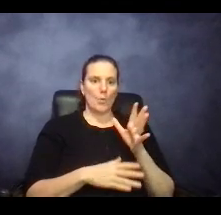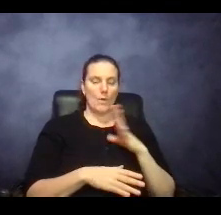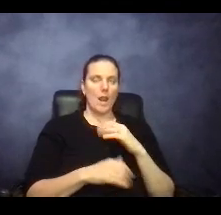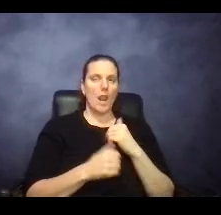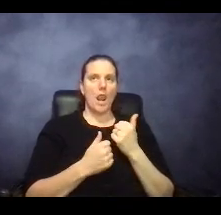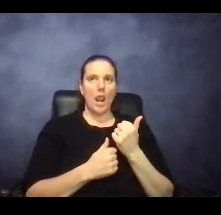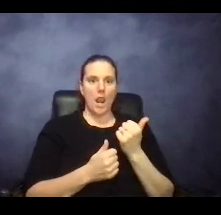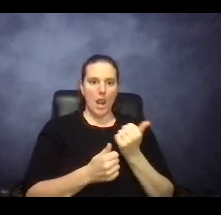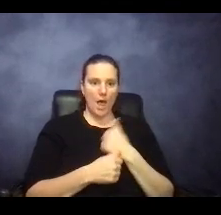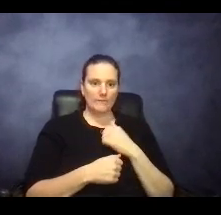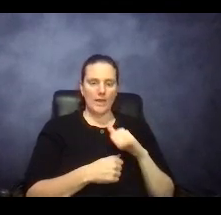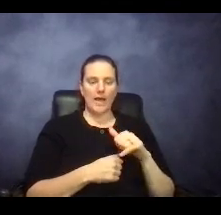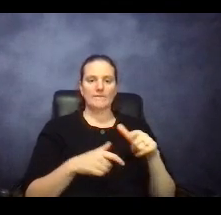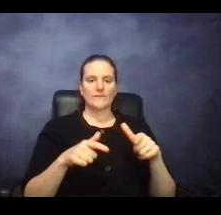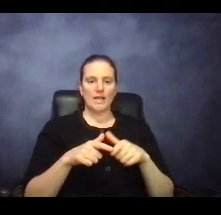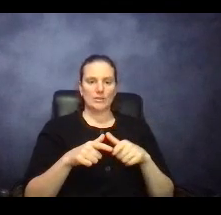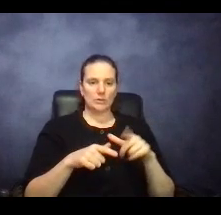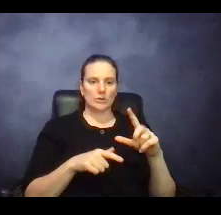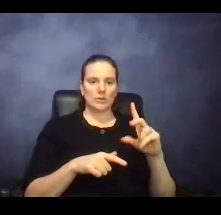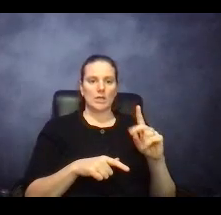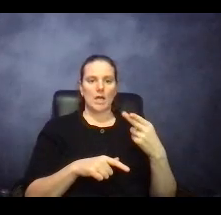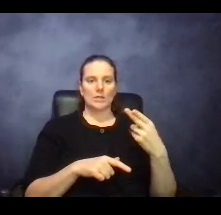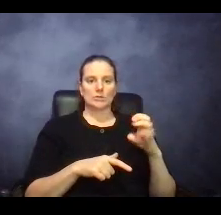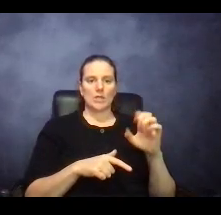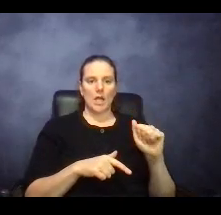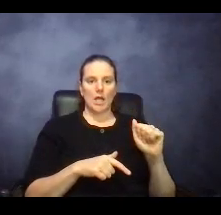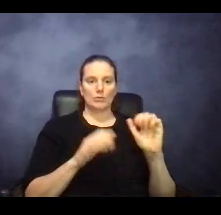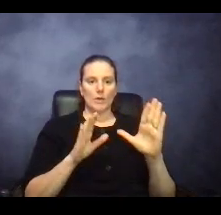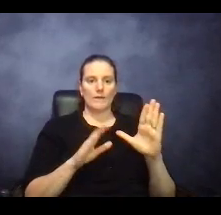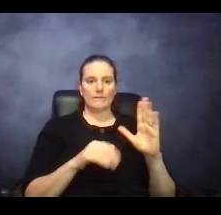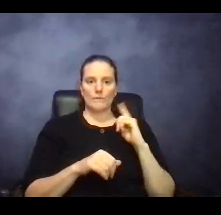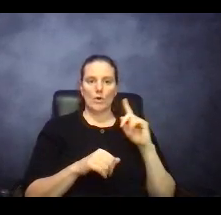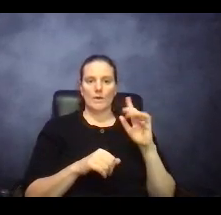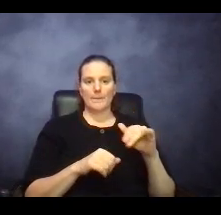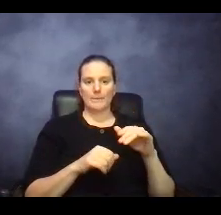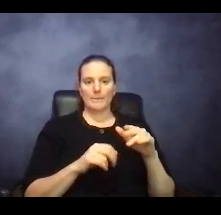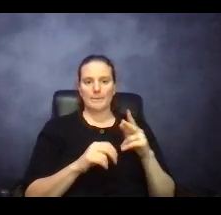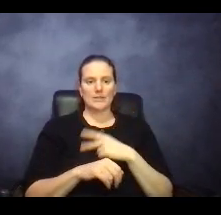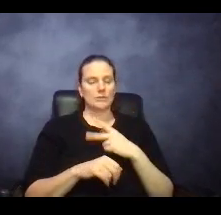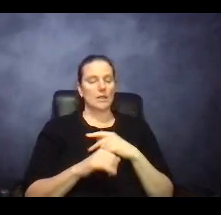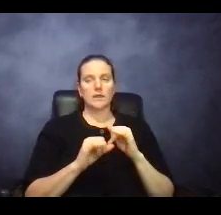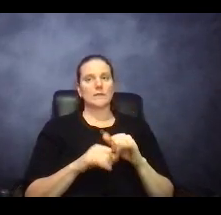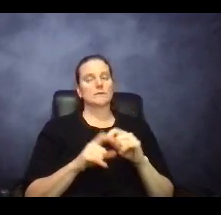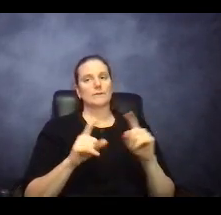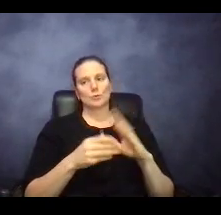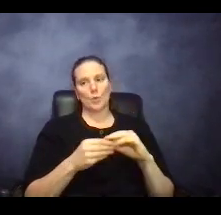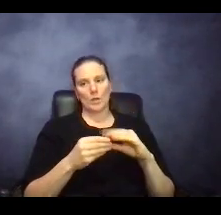Vaginal, DHEA is great for our patients, so that's a different story, but that works really well like a vaginal preparation.